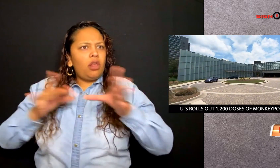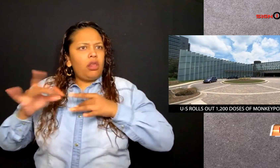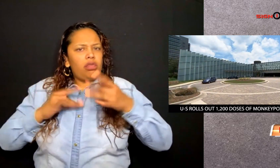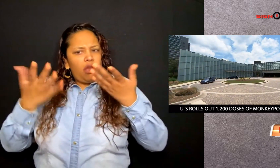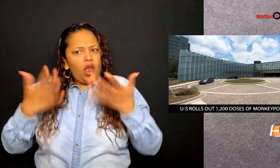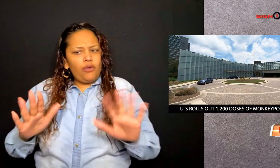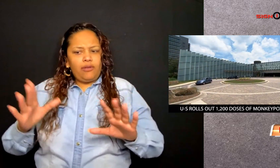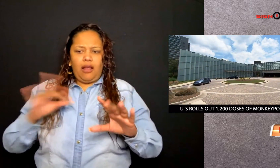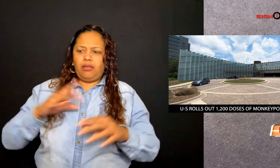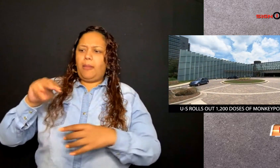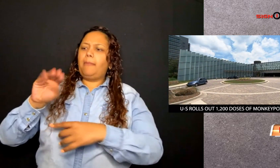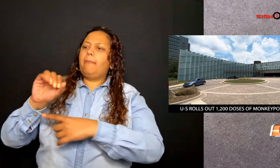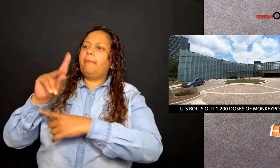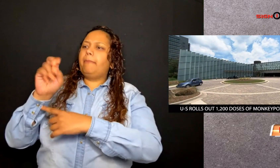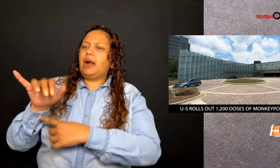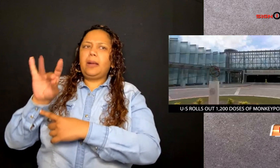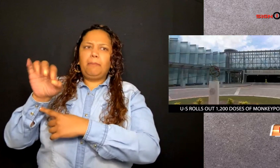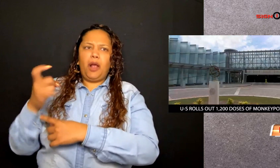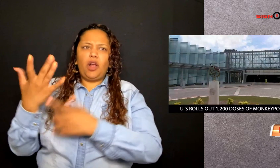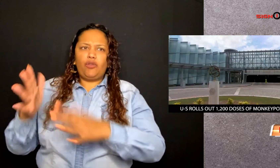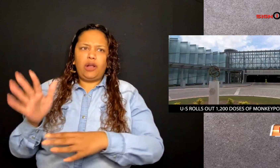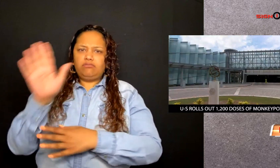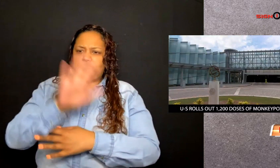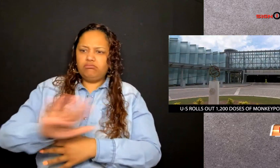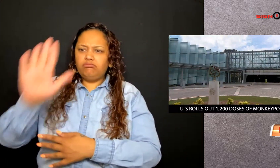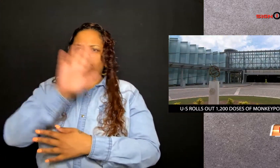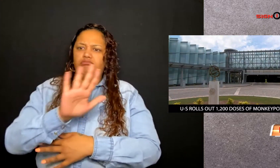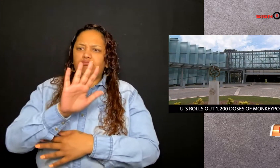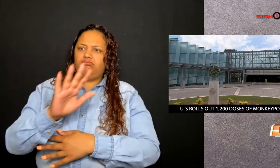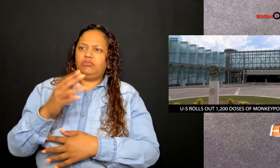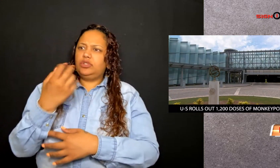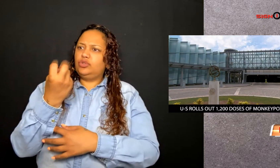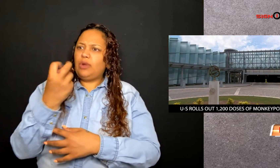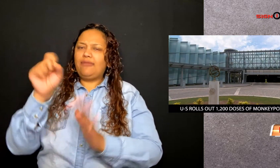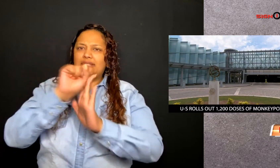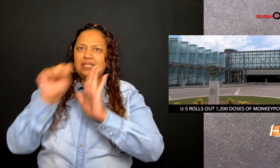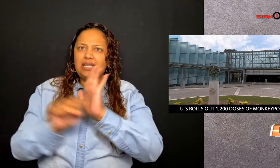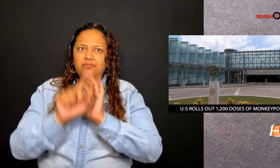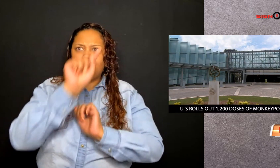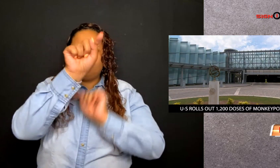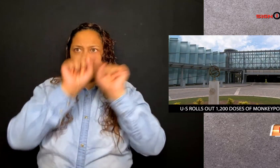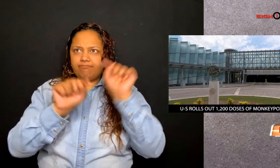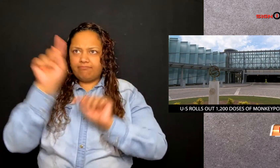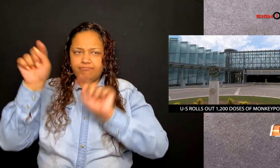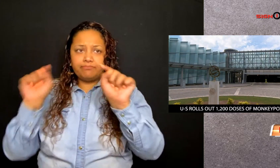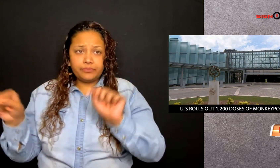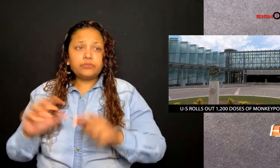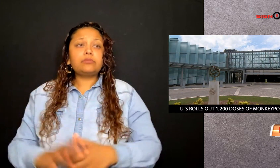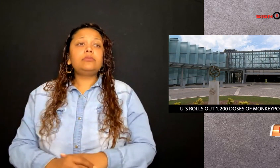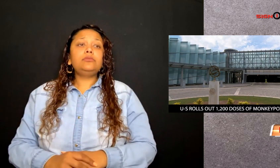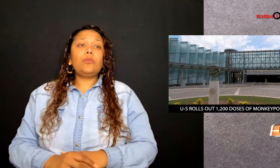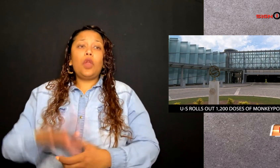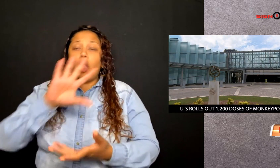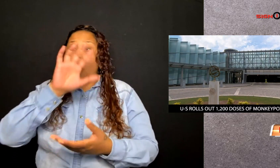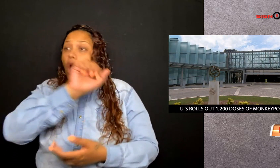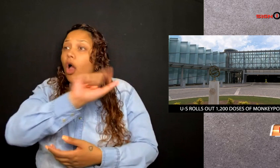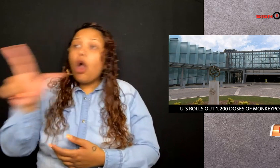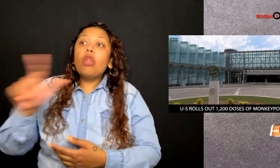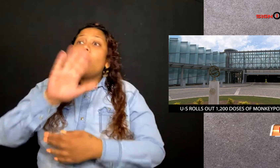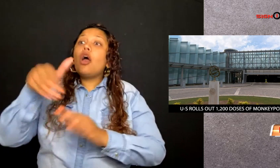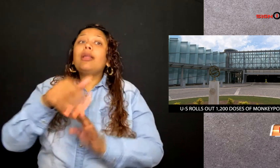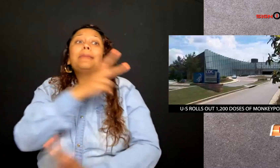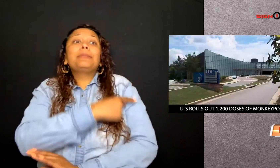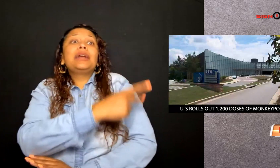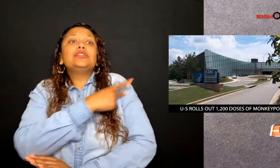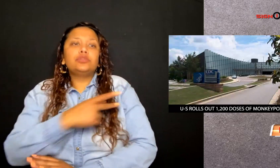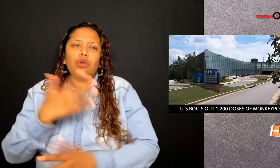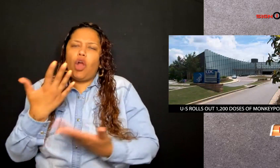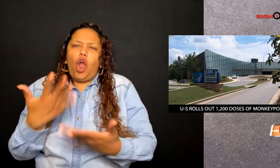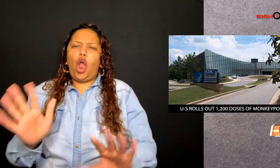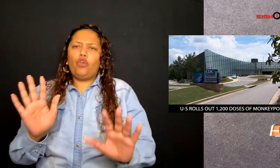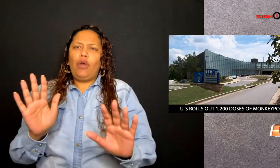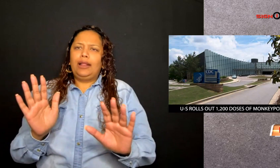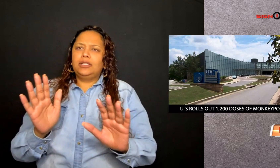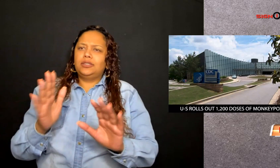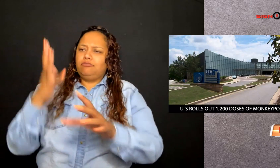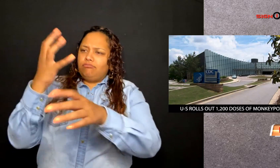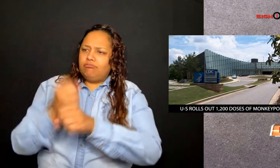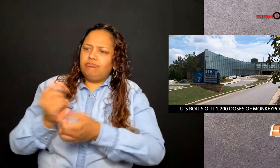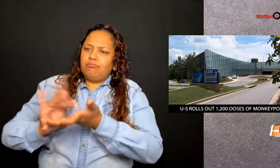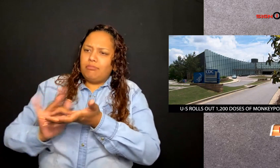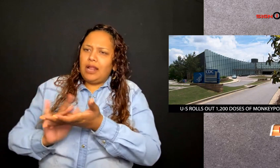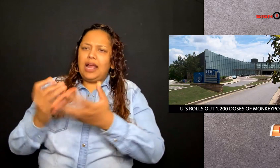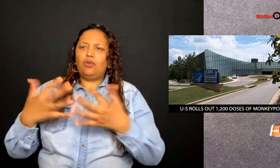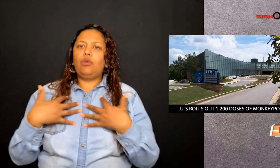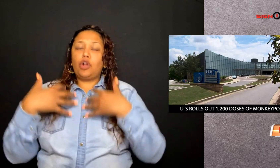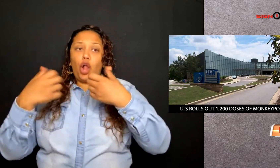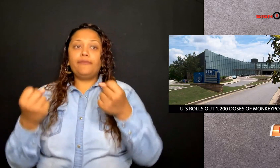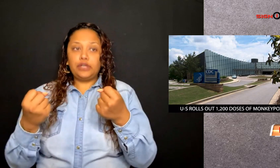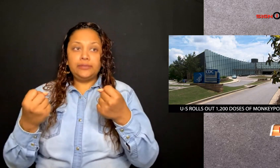of monkeypox have now been identified across 12 states all of the patients are being treated